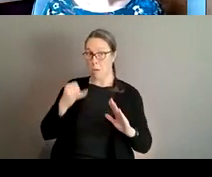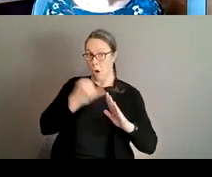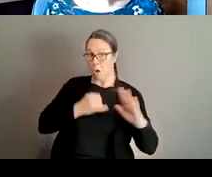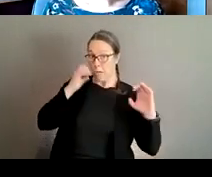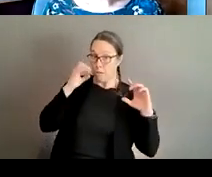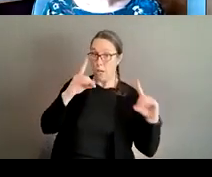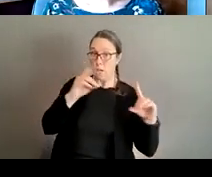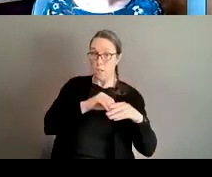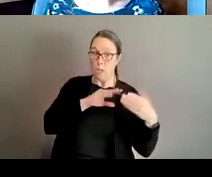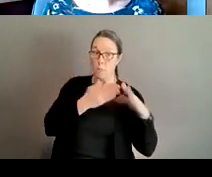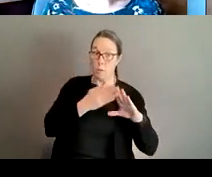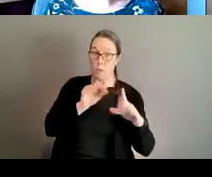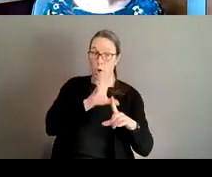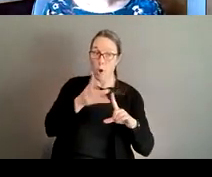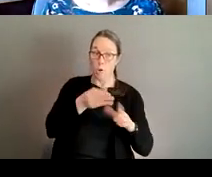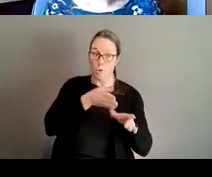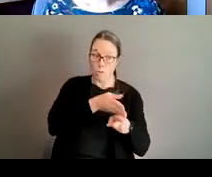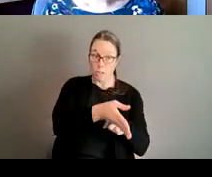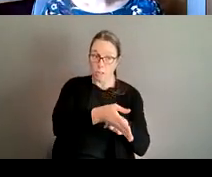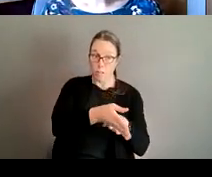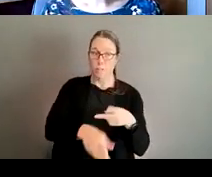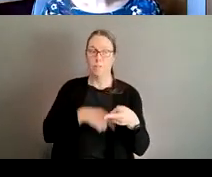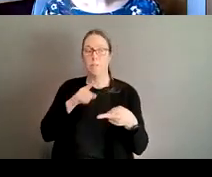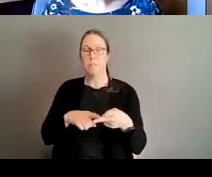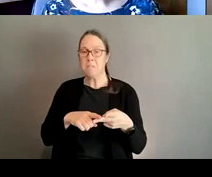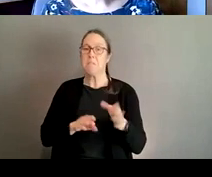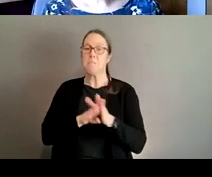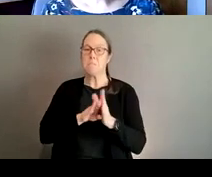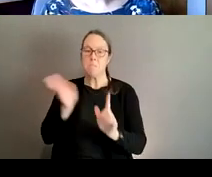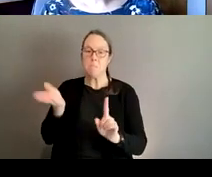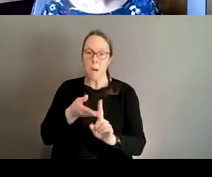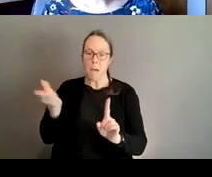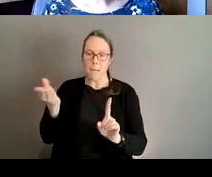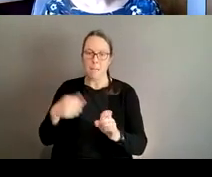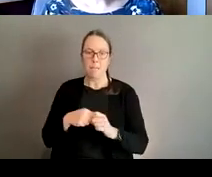the community and cultural sector. Building buy-in. So that's flipping that Executive